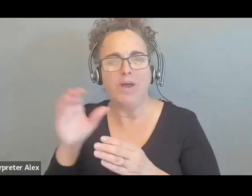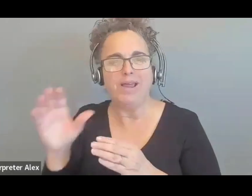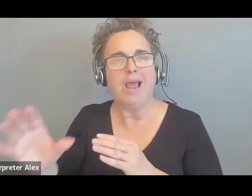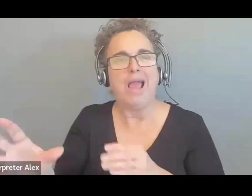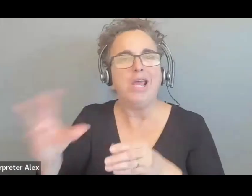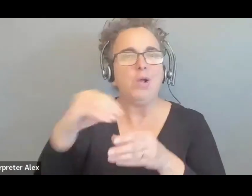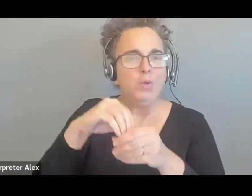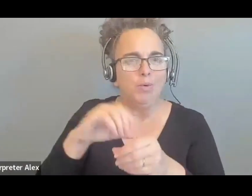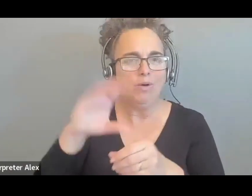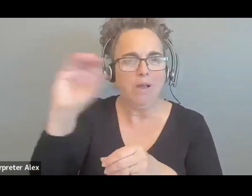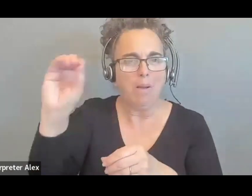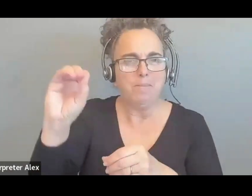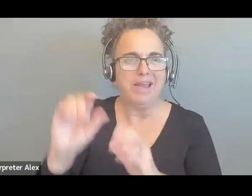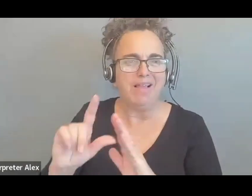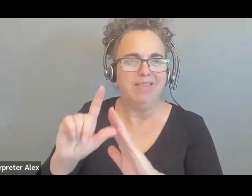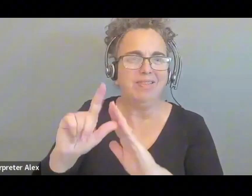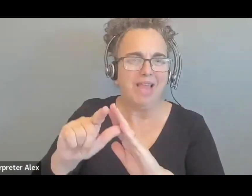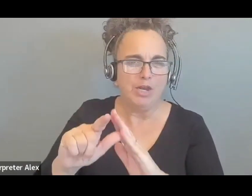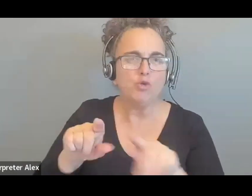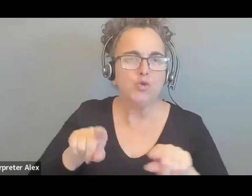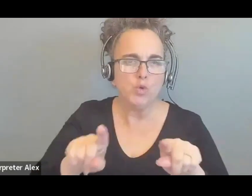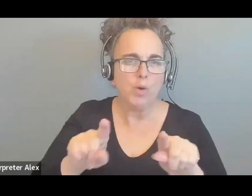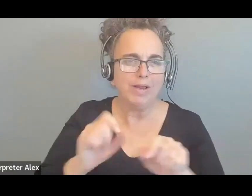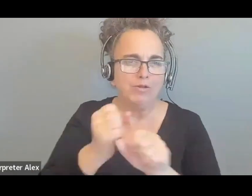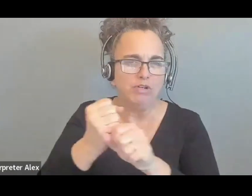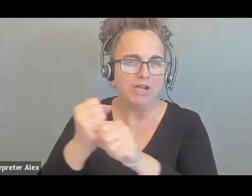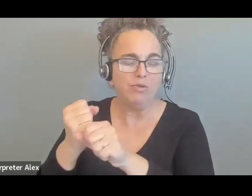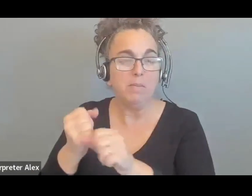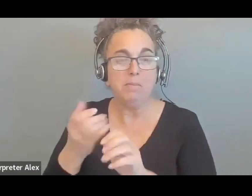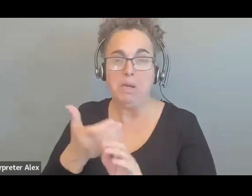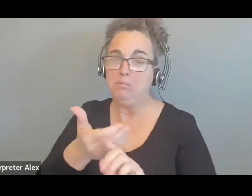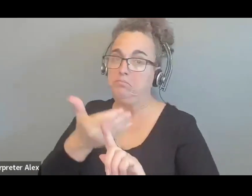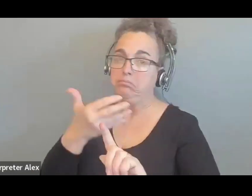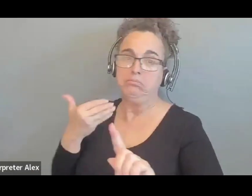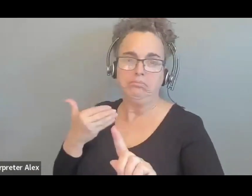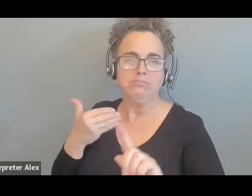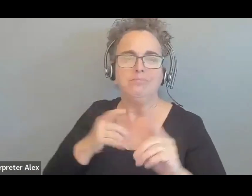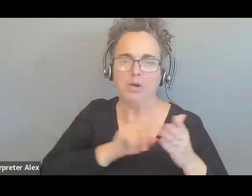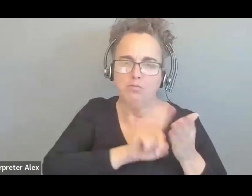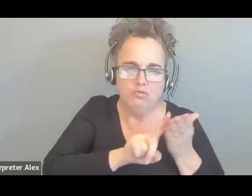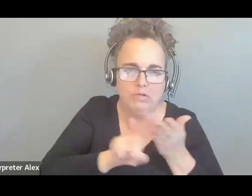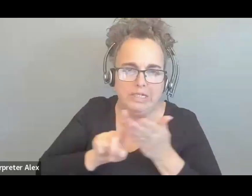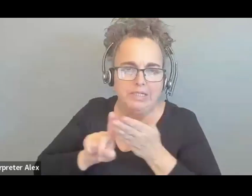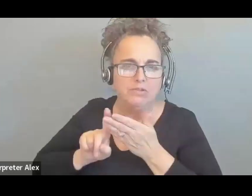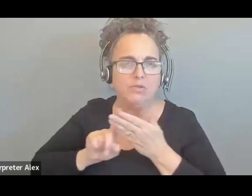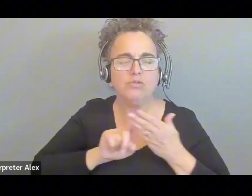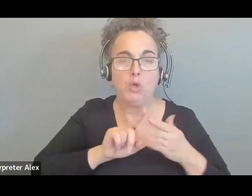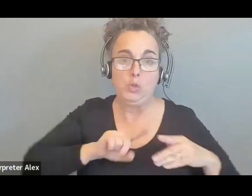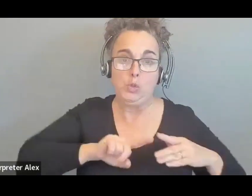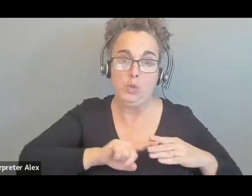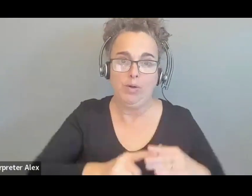because you really need to do the research at creation to make sure there's not a